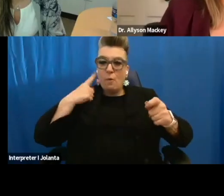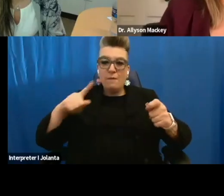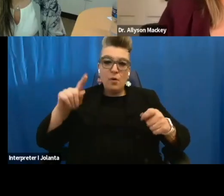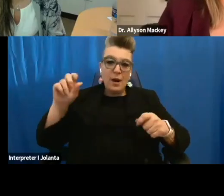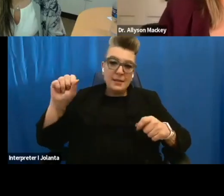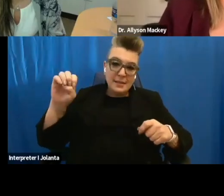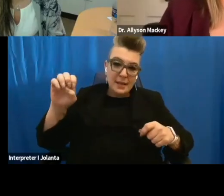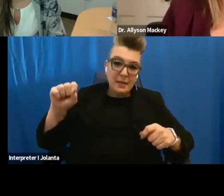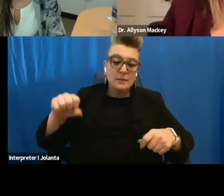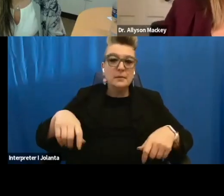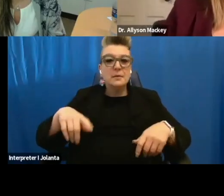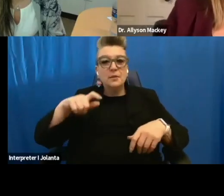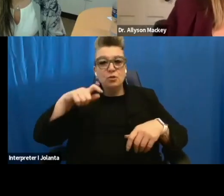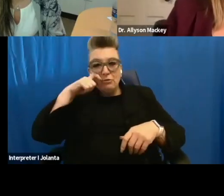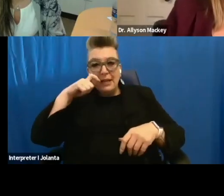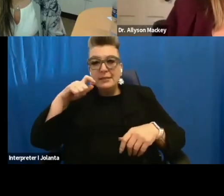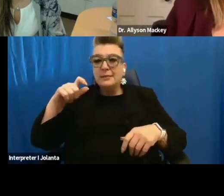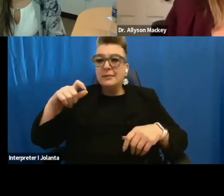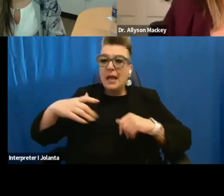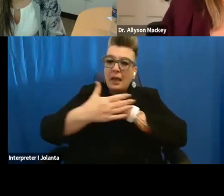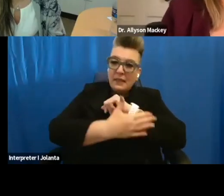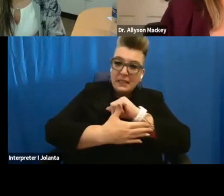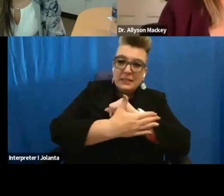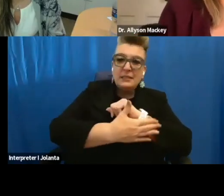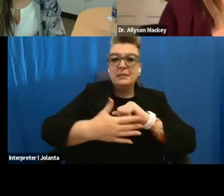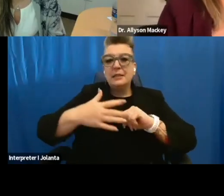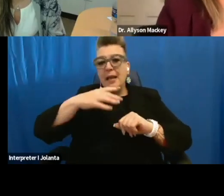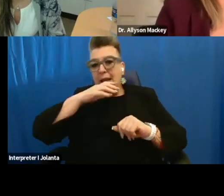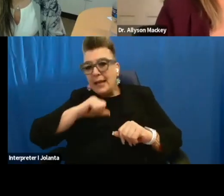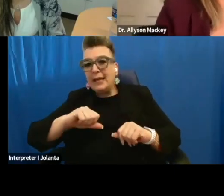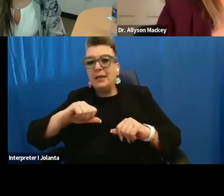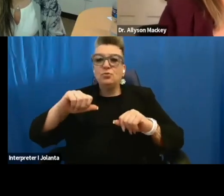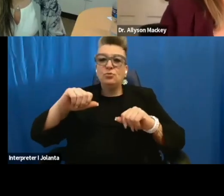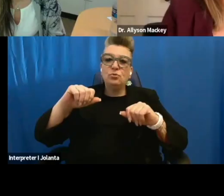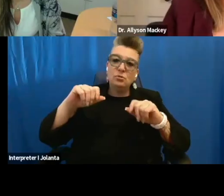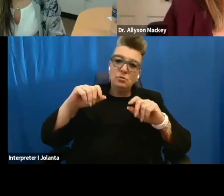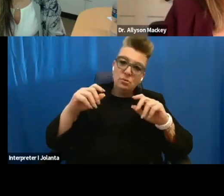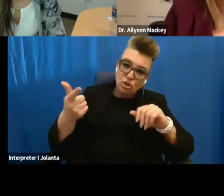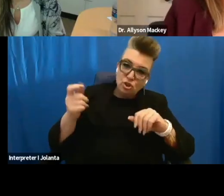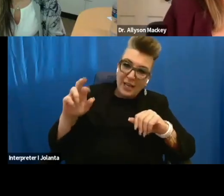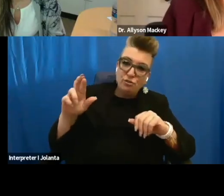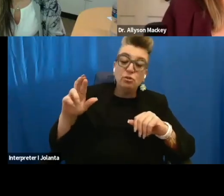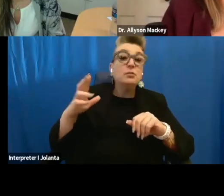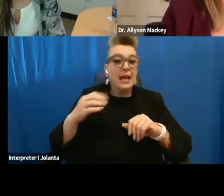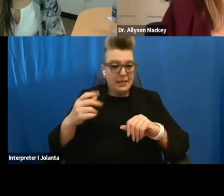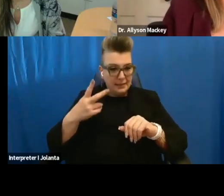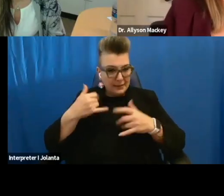ethnicity child age and gender and still see that association um but these dynamics